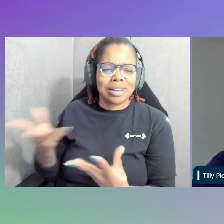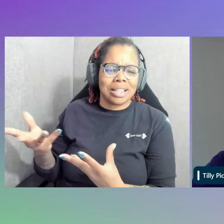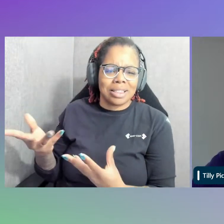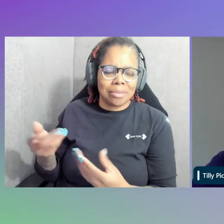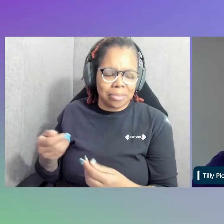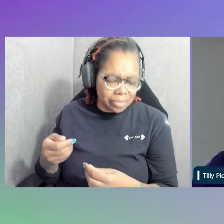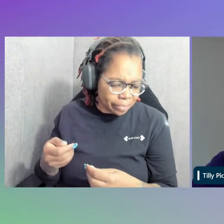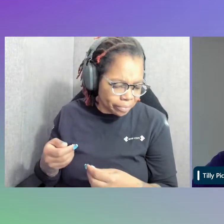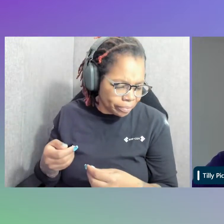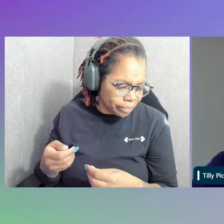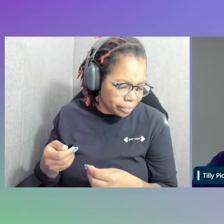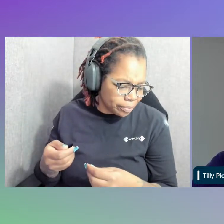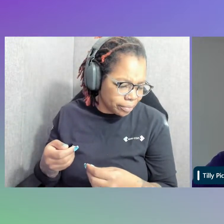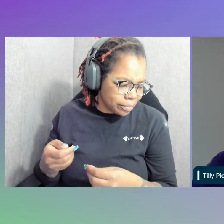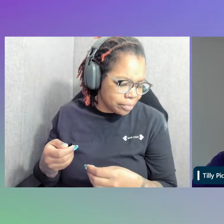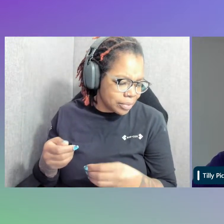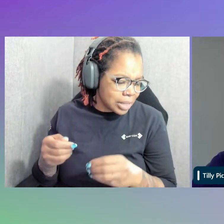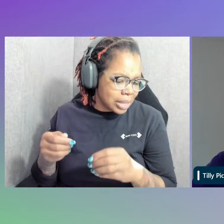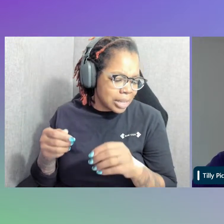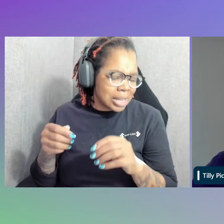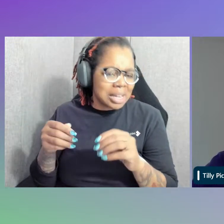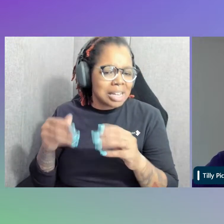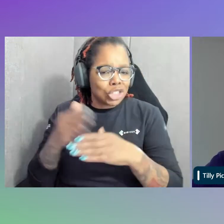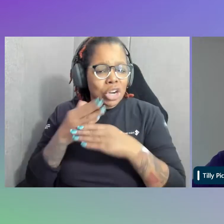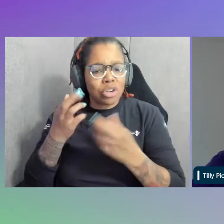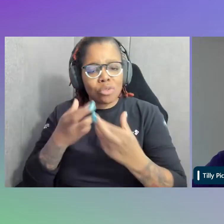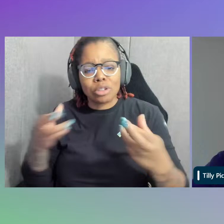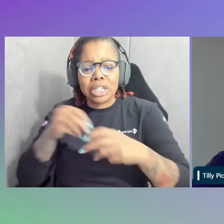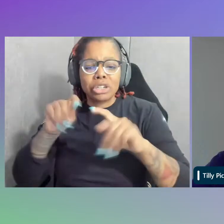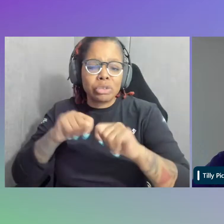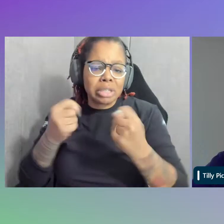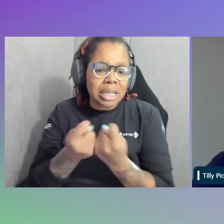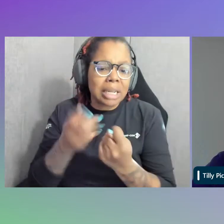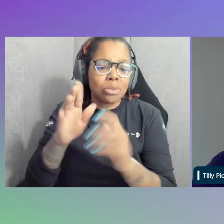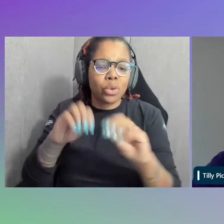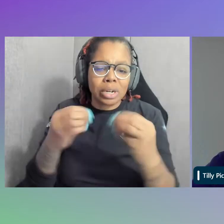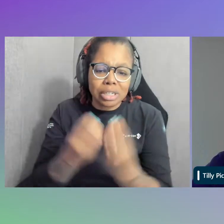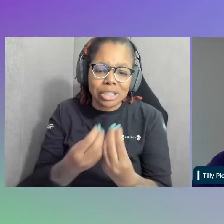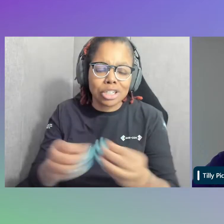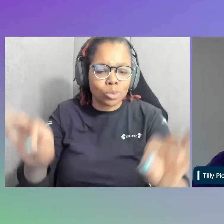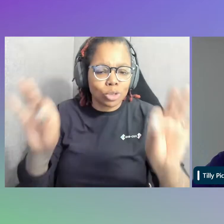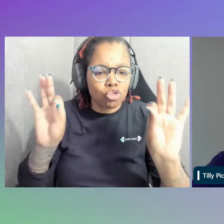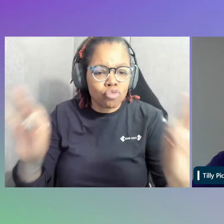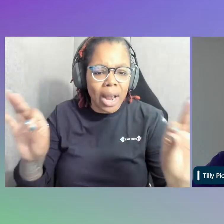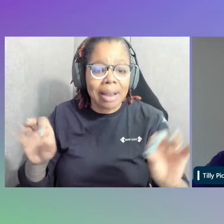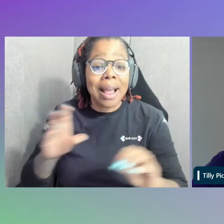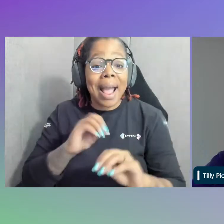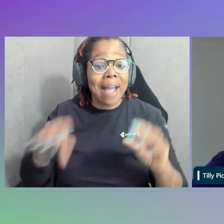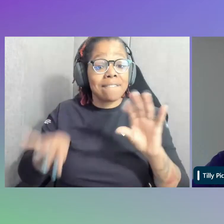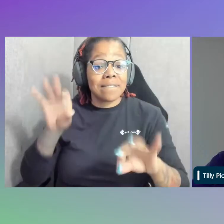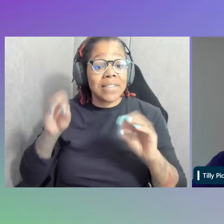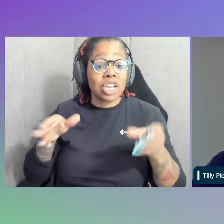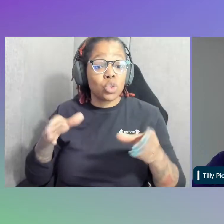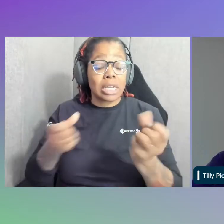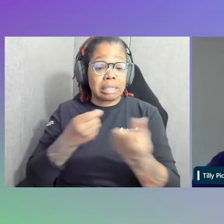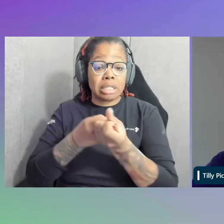that information. Um, sharing resources within your team or your organization is great. Um, and finding ways to support any